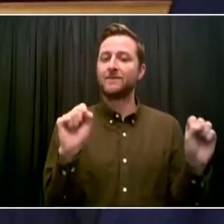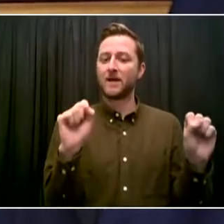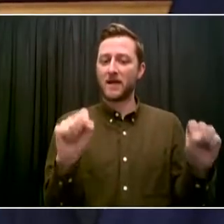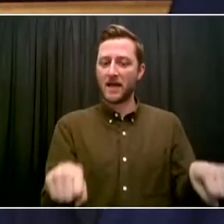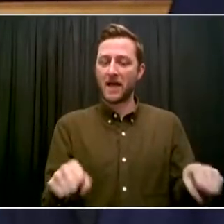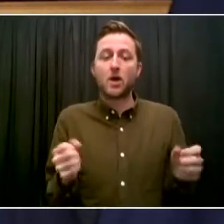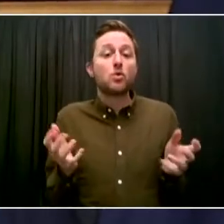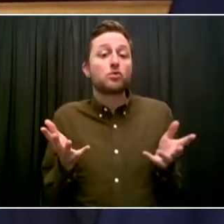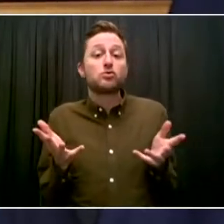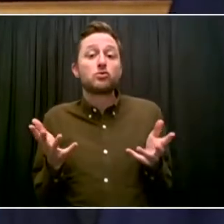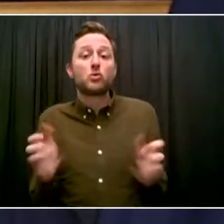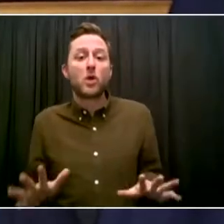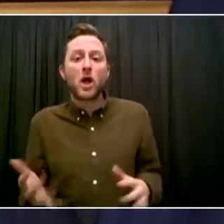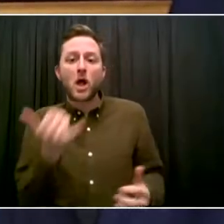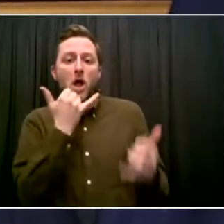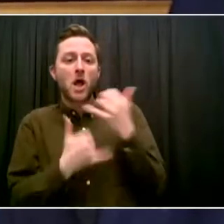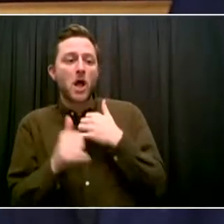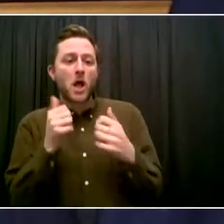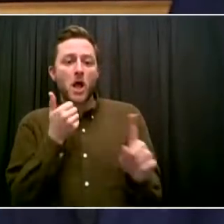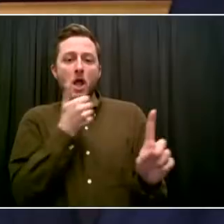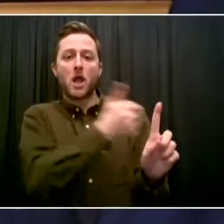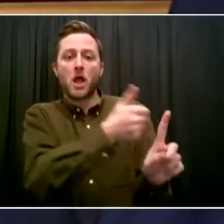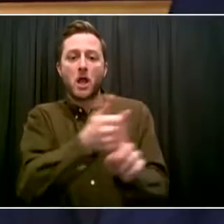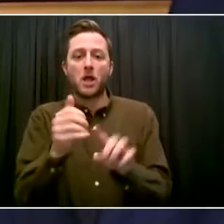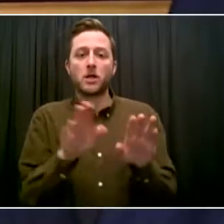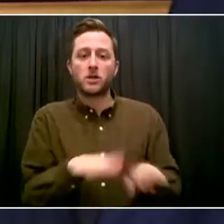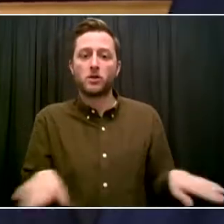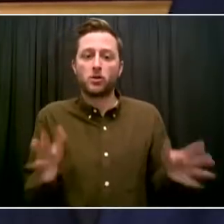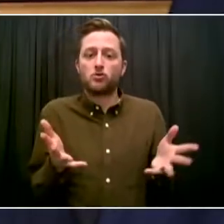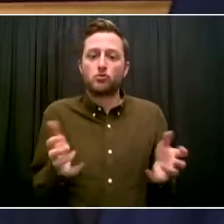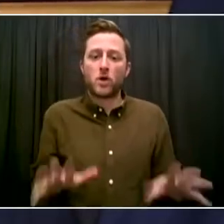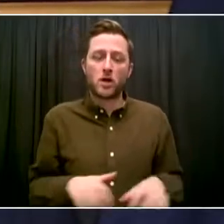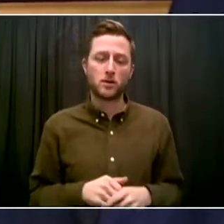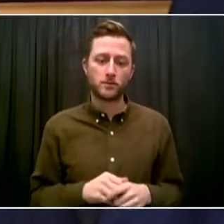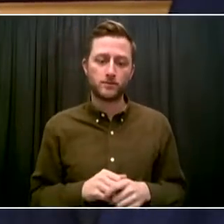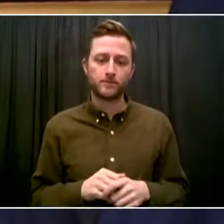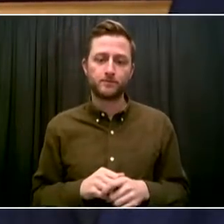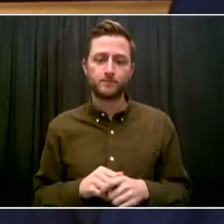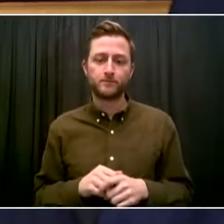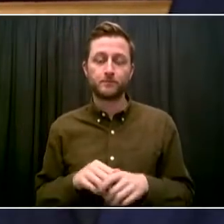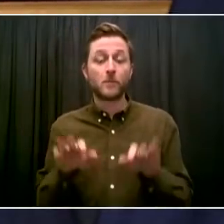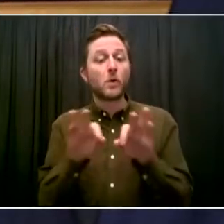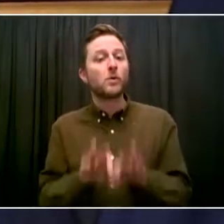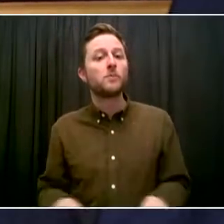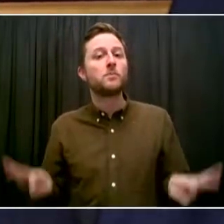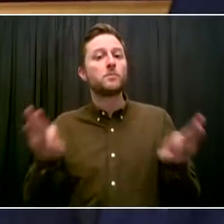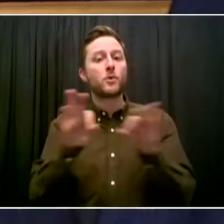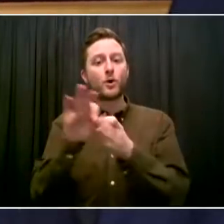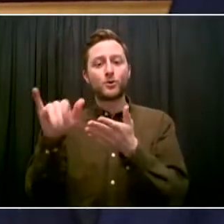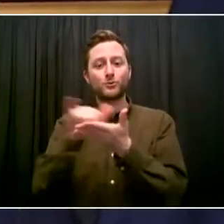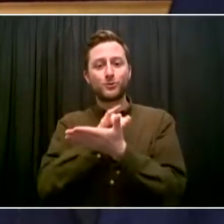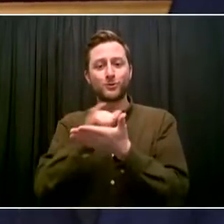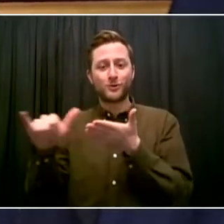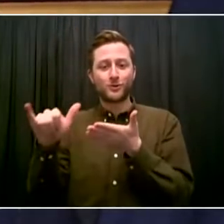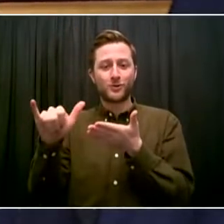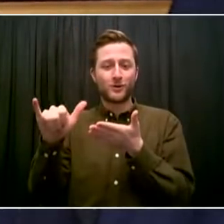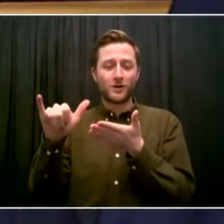WE ARE DOING THAT. WE ARE PREPARED FOR THIS MOMENT . THIS IS THE TIME WE CAN COME